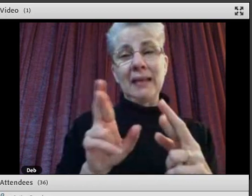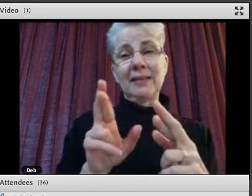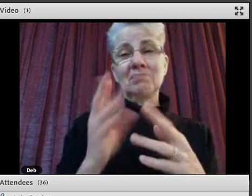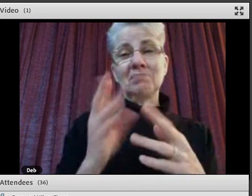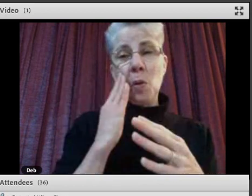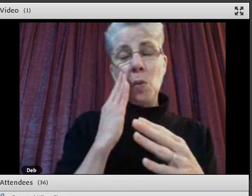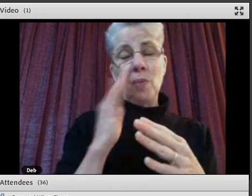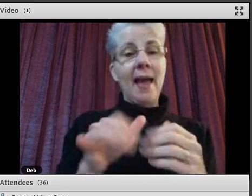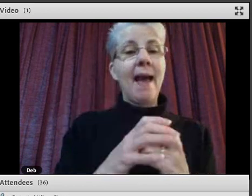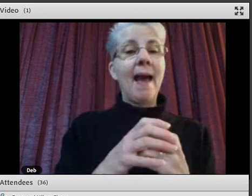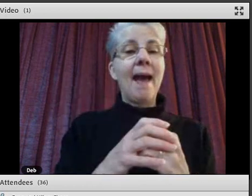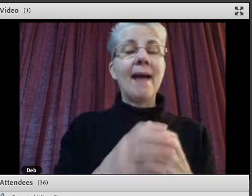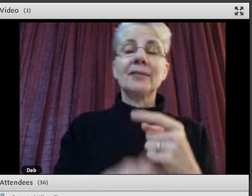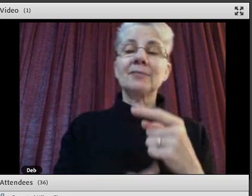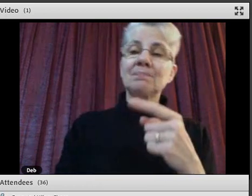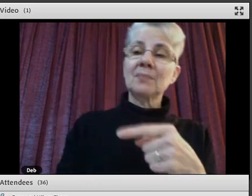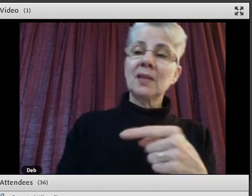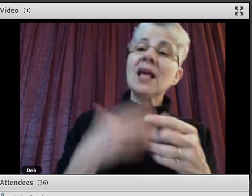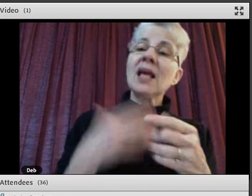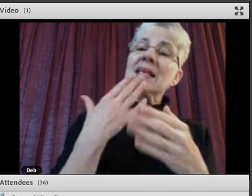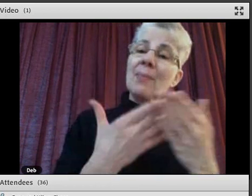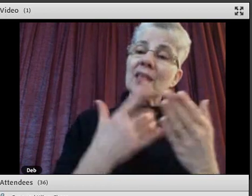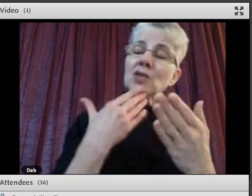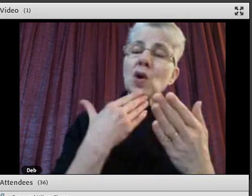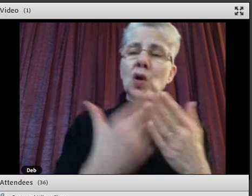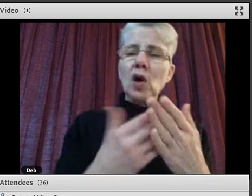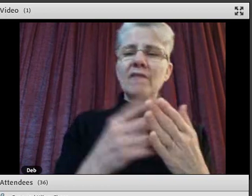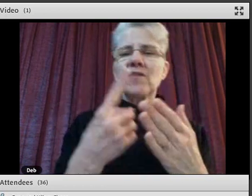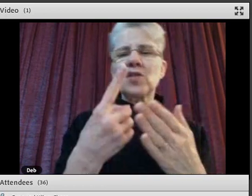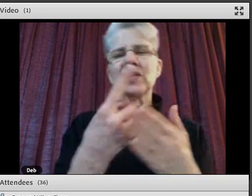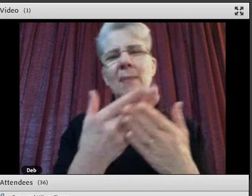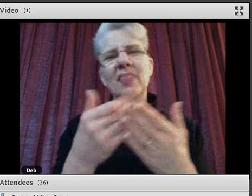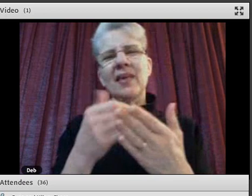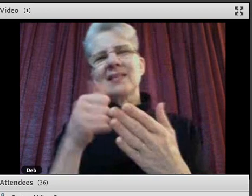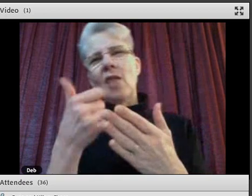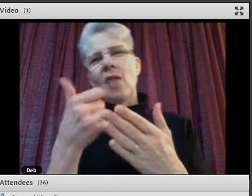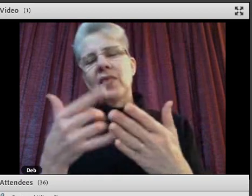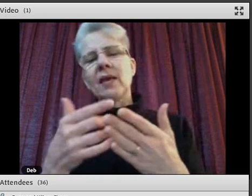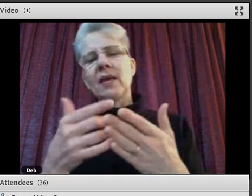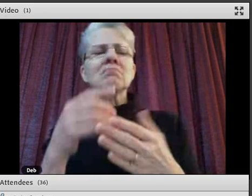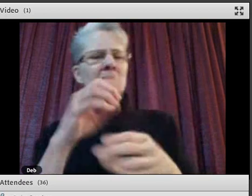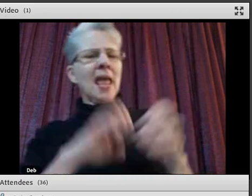Some are good for some things, some are better for other things. Hilary: Experiment beforehand. Have some fun on your own time.